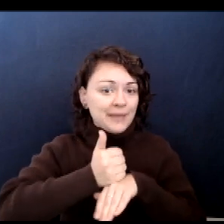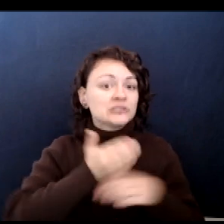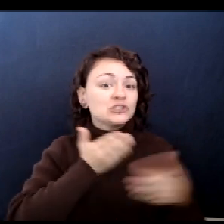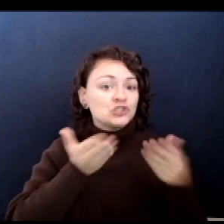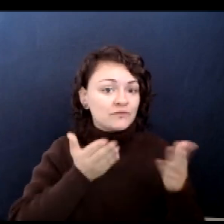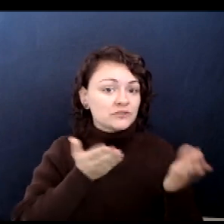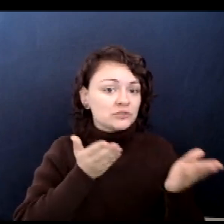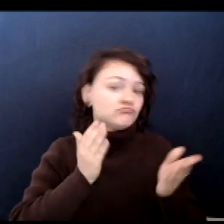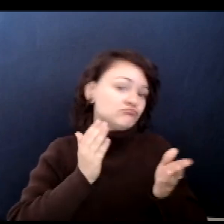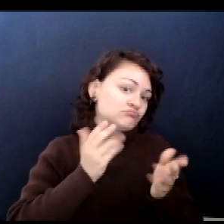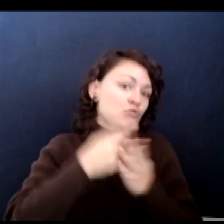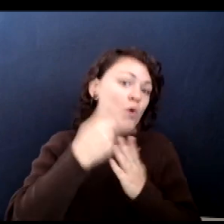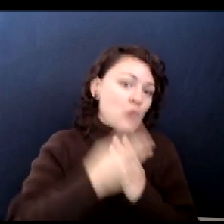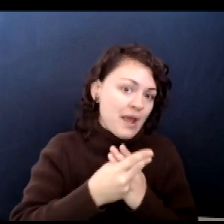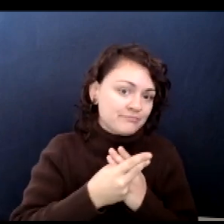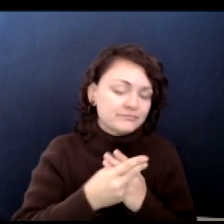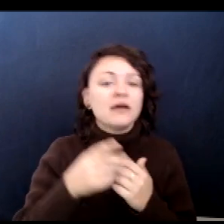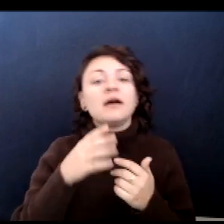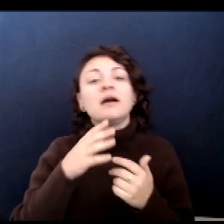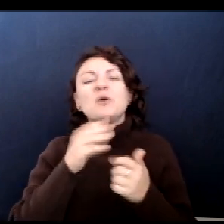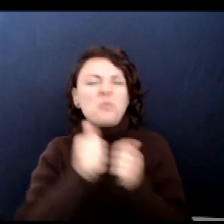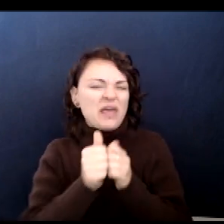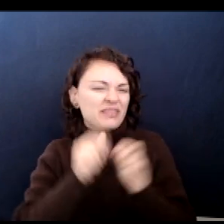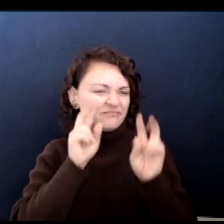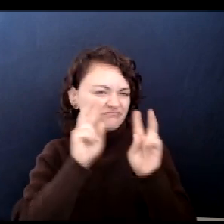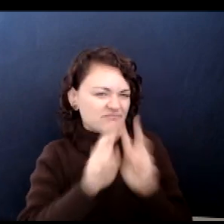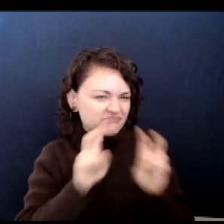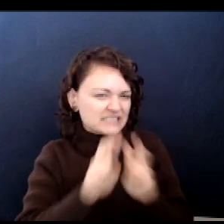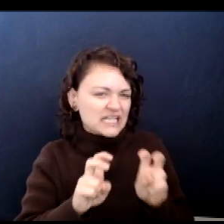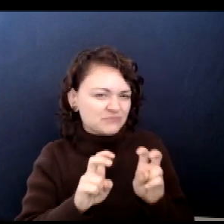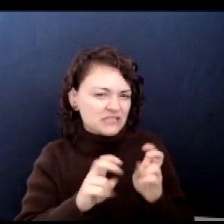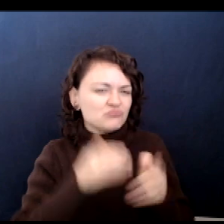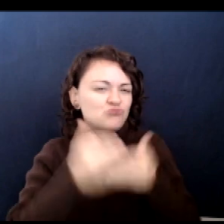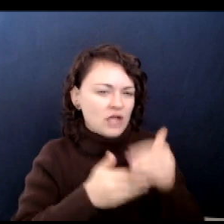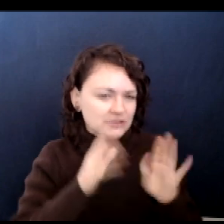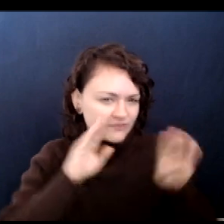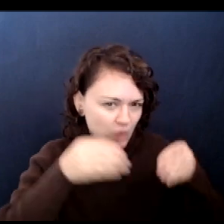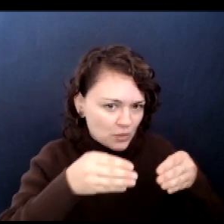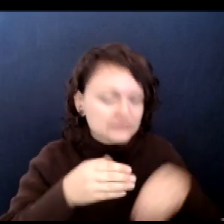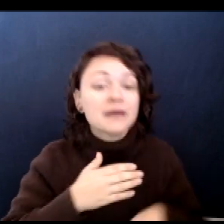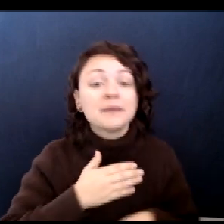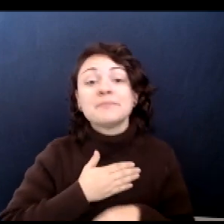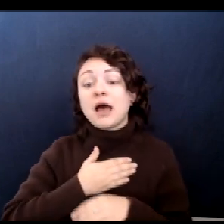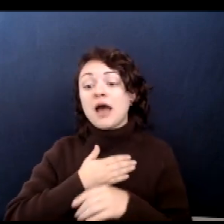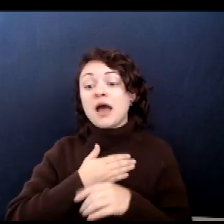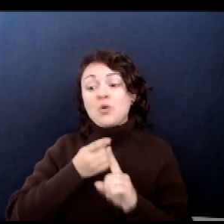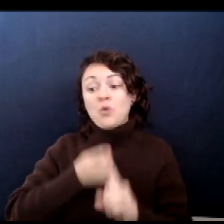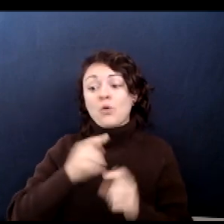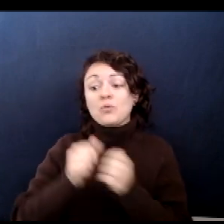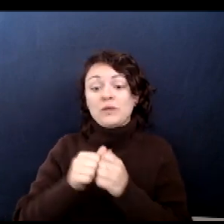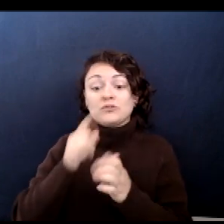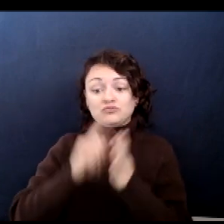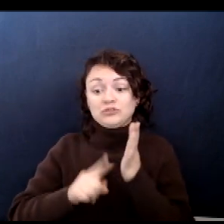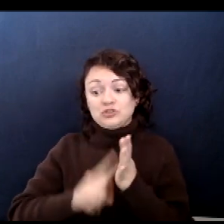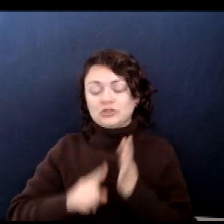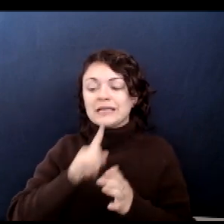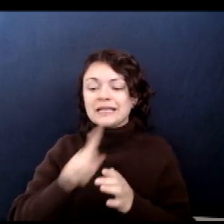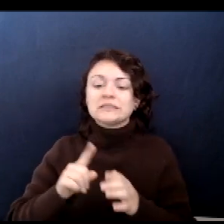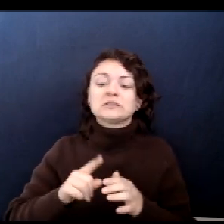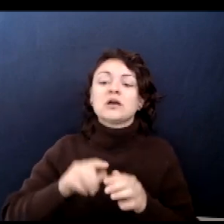on the assessment process. Then my work as a researcher was to do, conduct quantitative and qualitative research to understand and